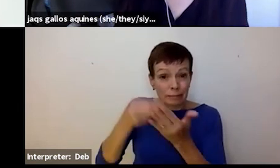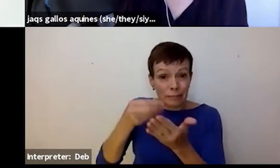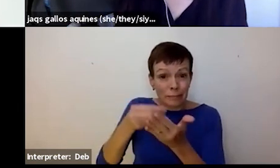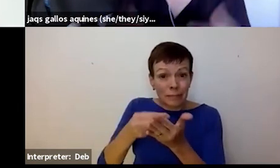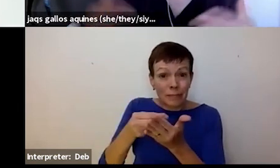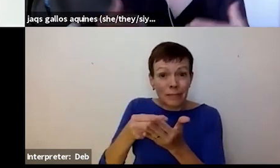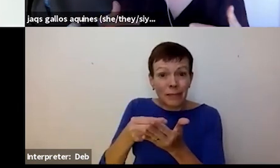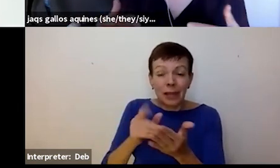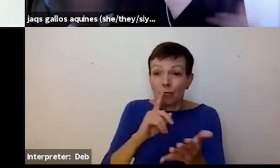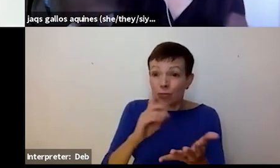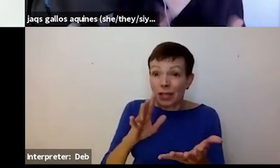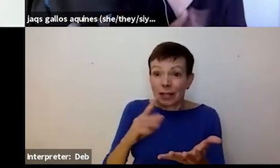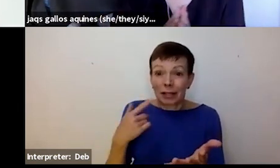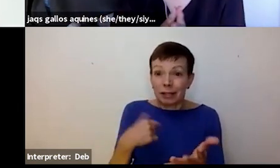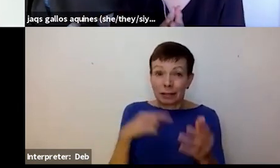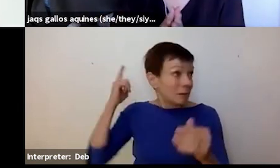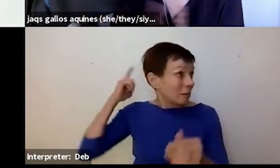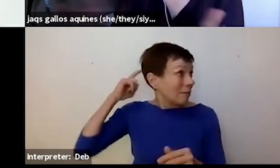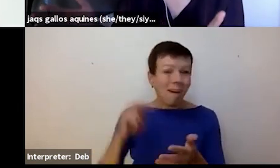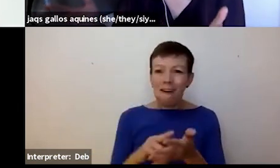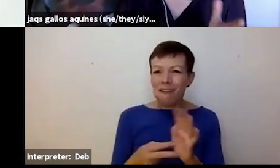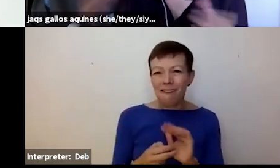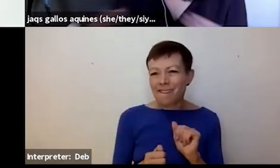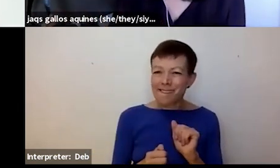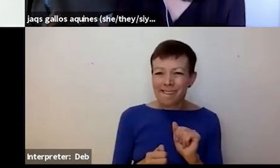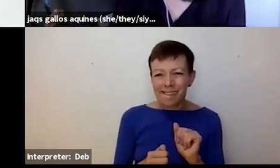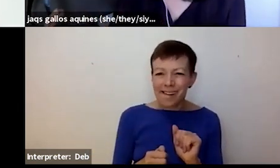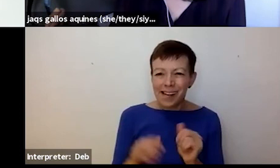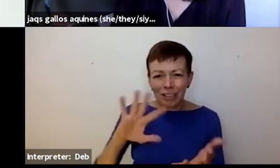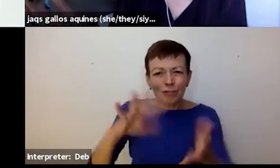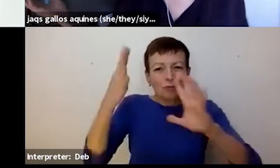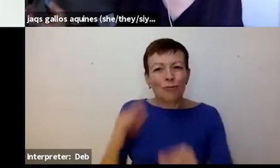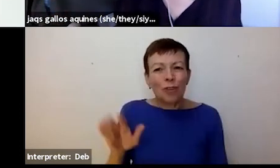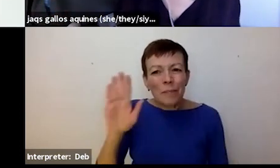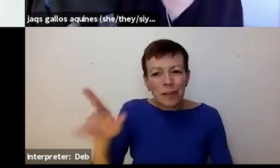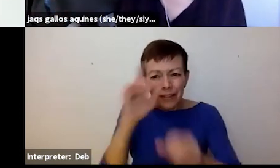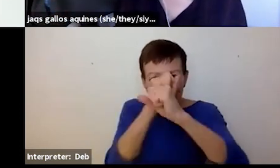having to write multiple grants so that people are where people usually give up before even